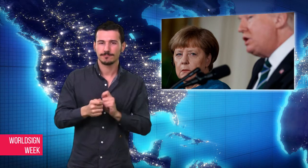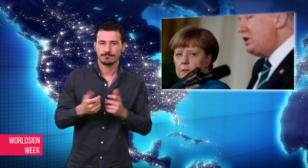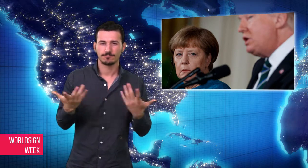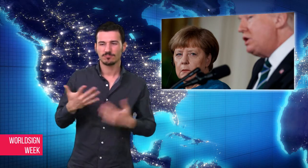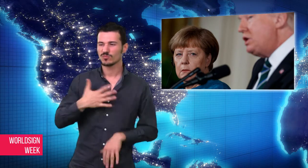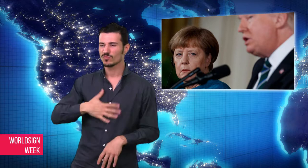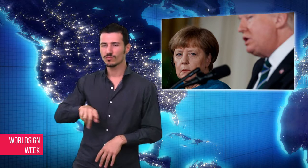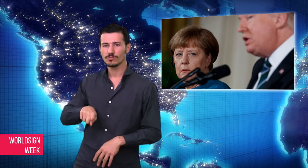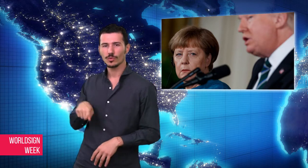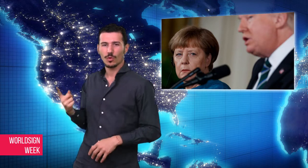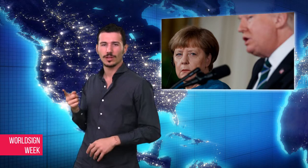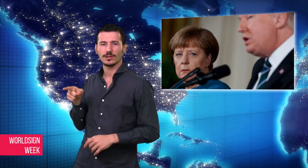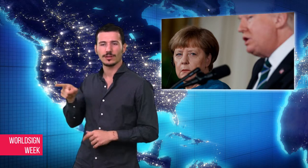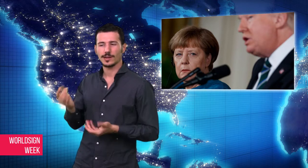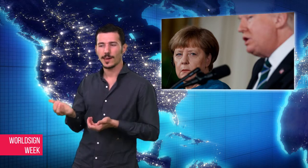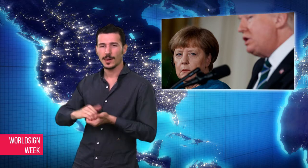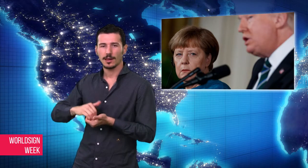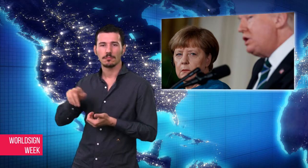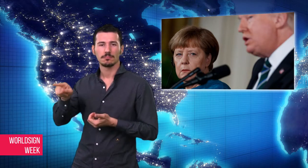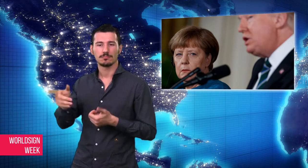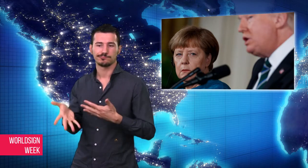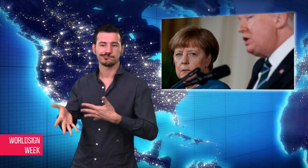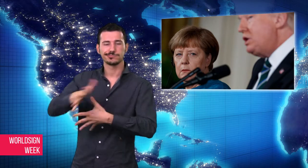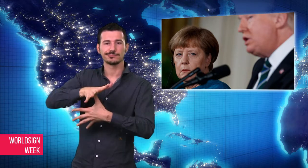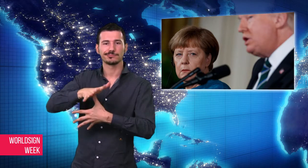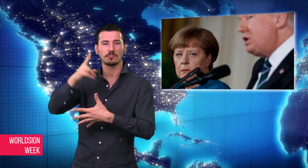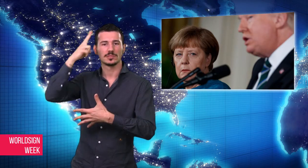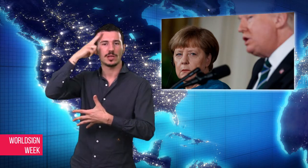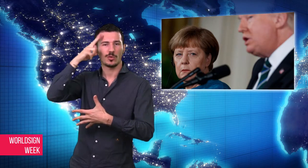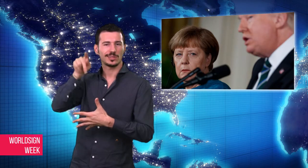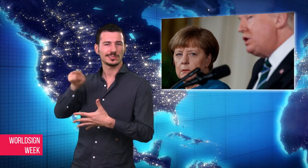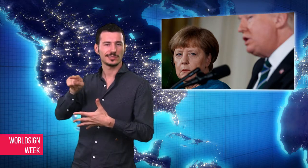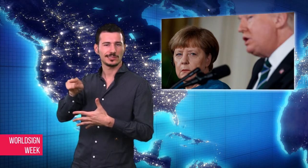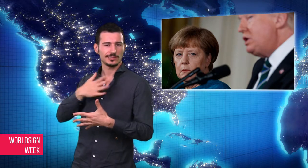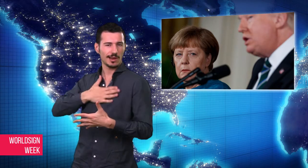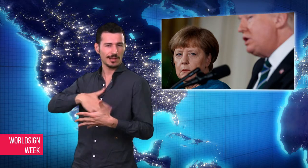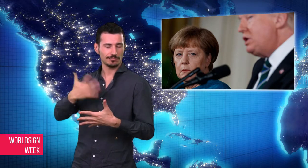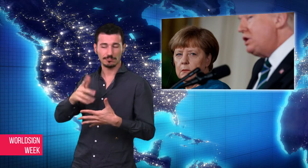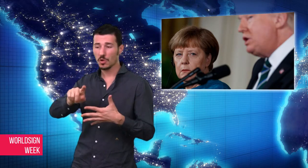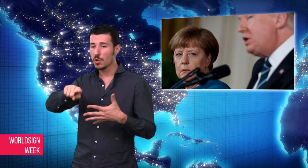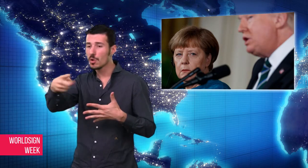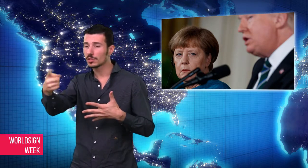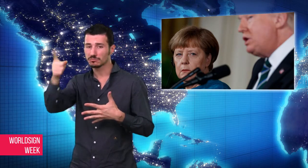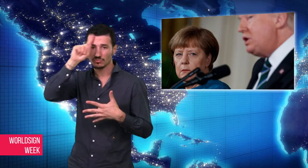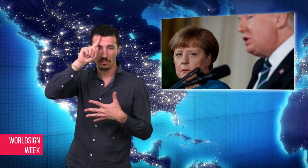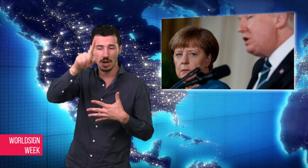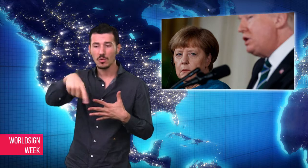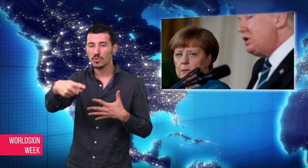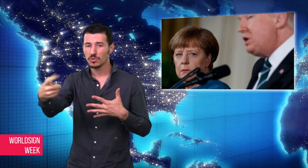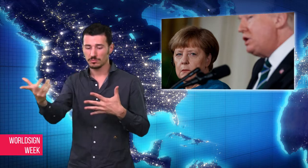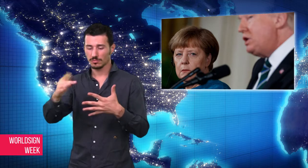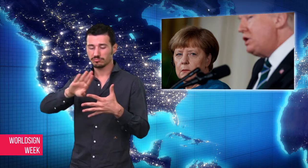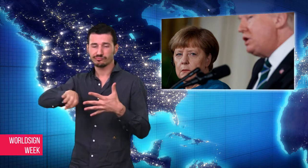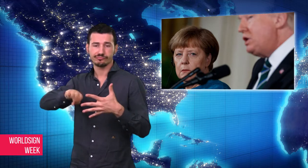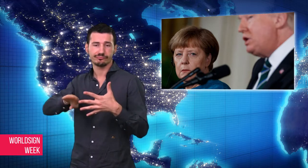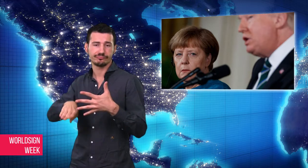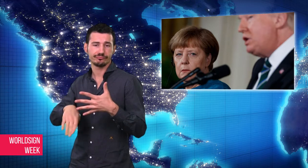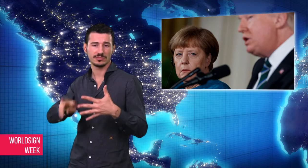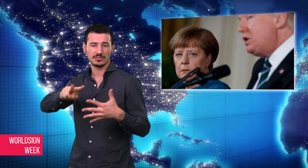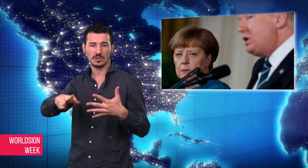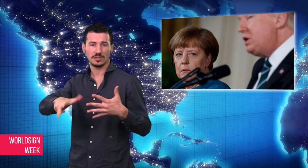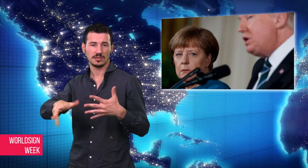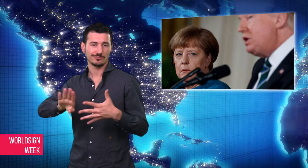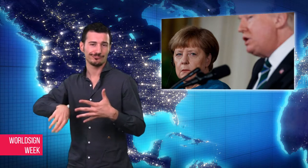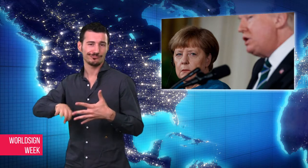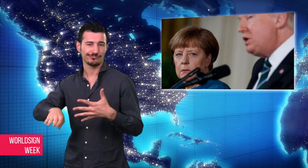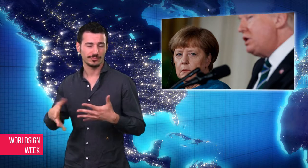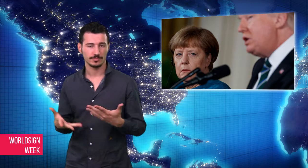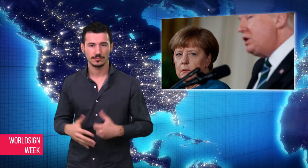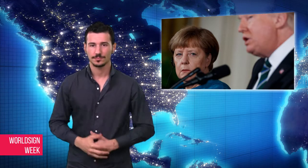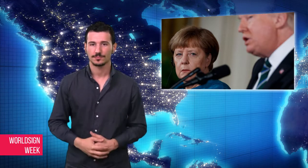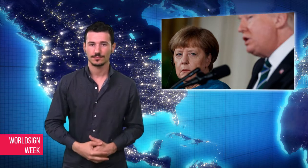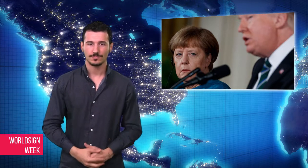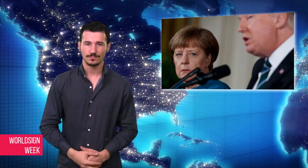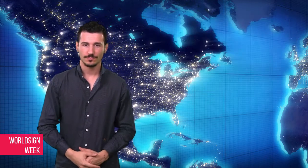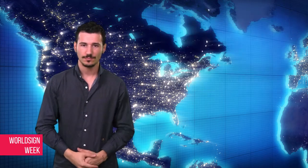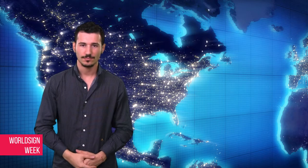Arabia instead of democratic allies.